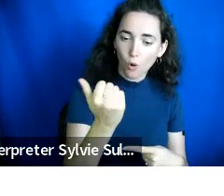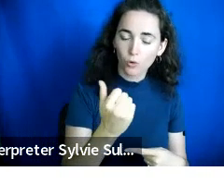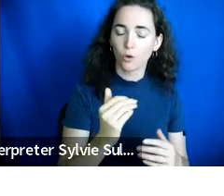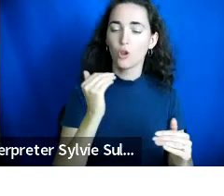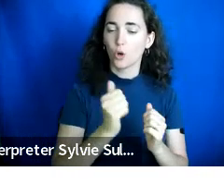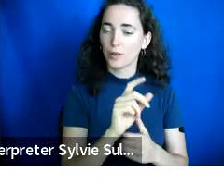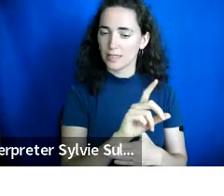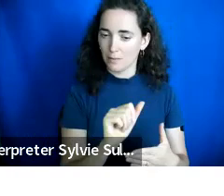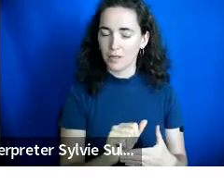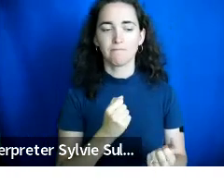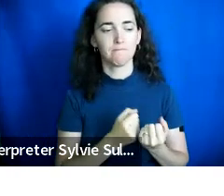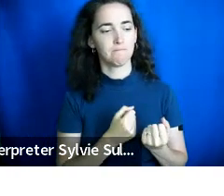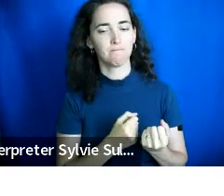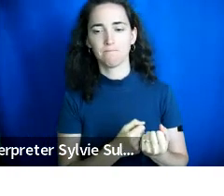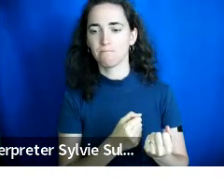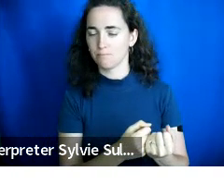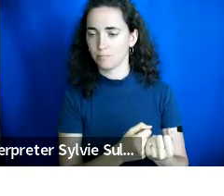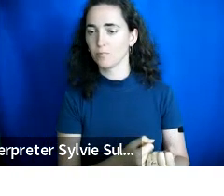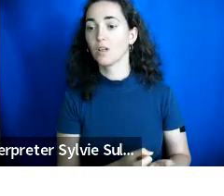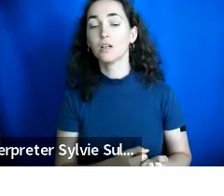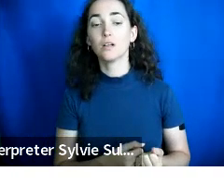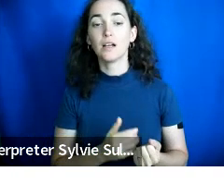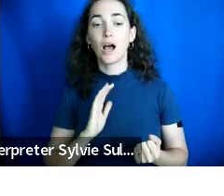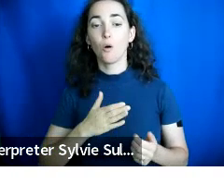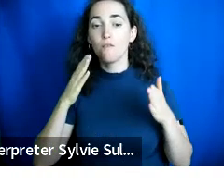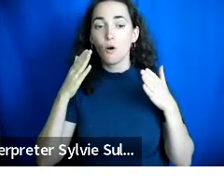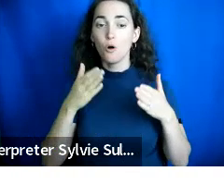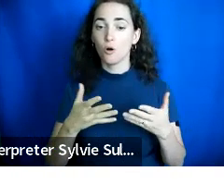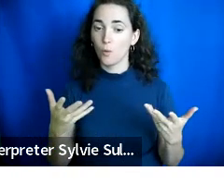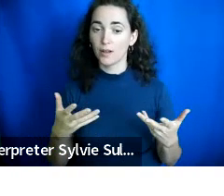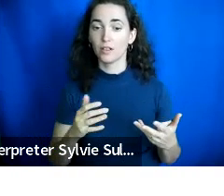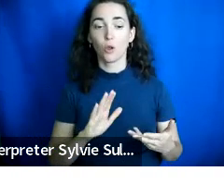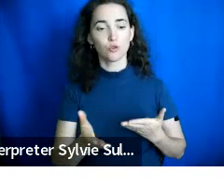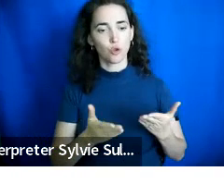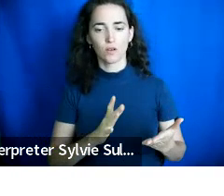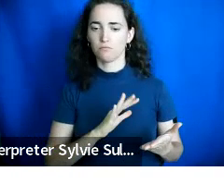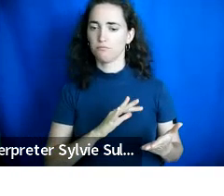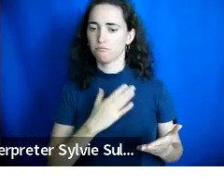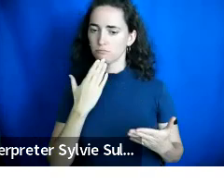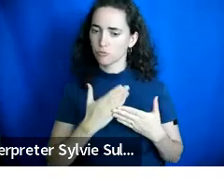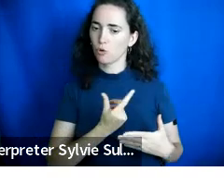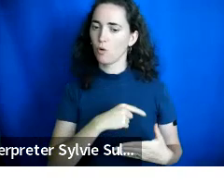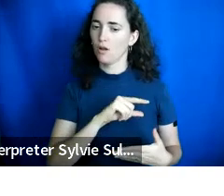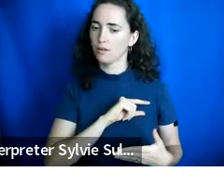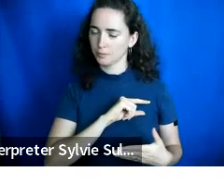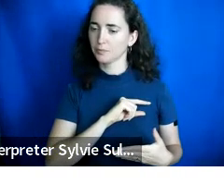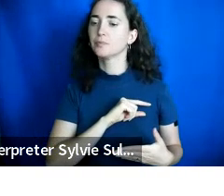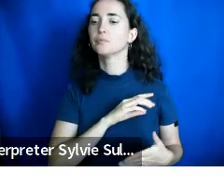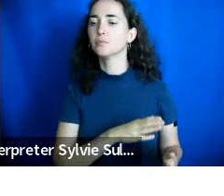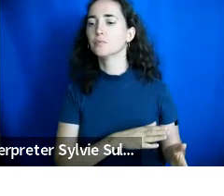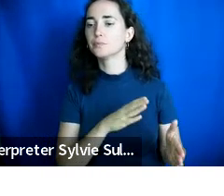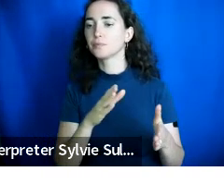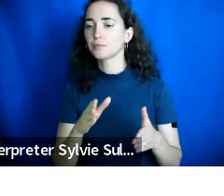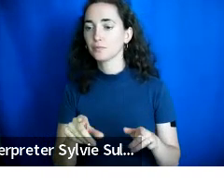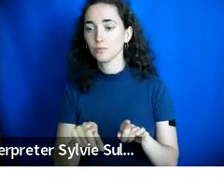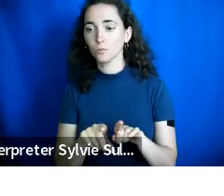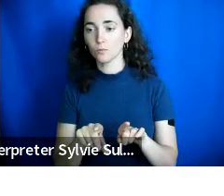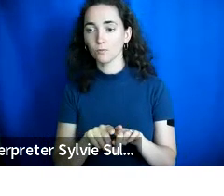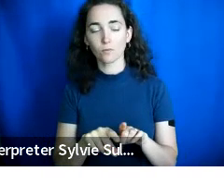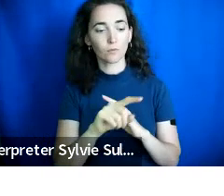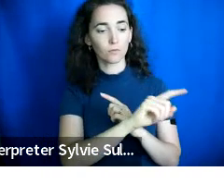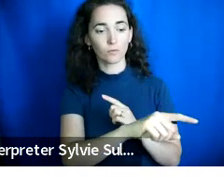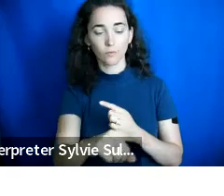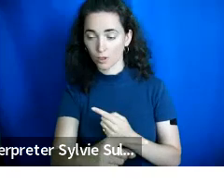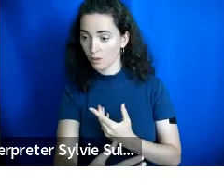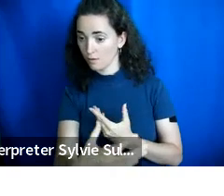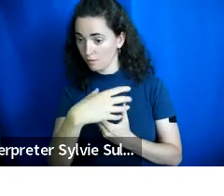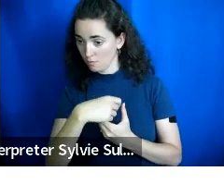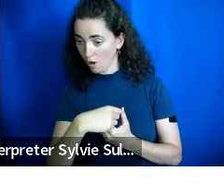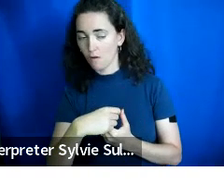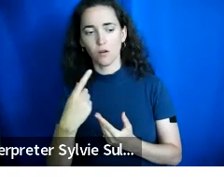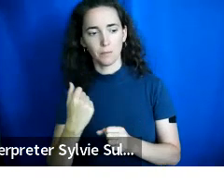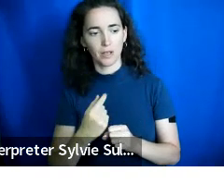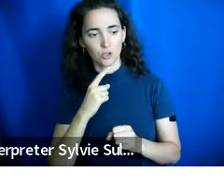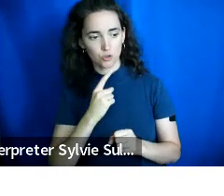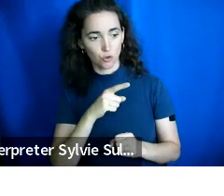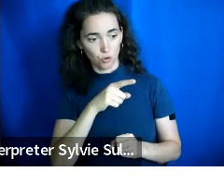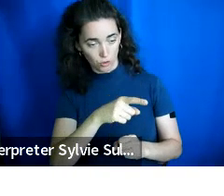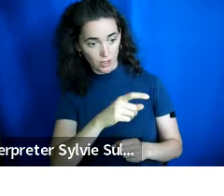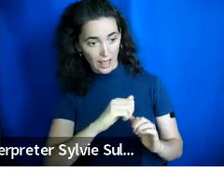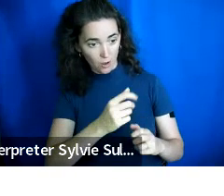And you know, we really focus on making sure that those services are of a quality nature, and that we support the participants having a choice in their informal caregiving.